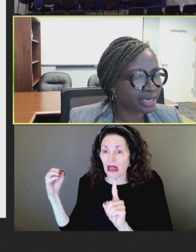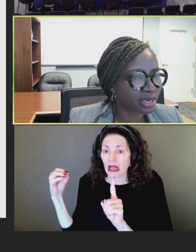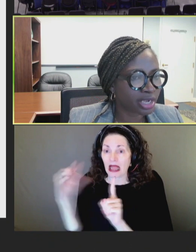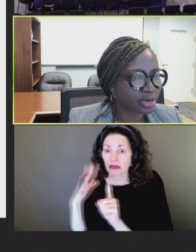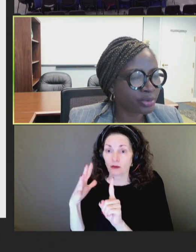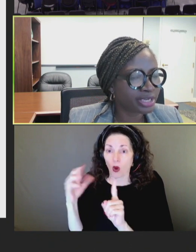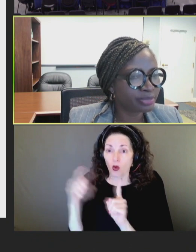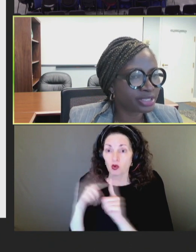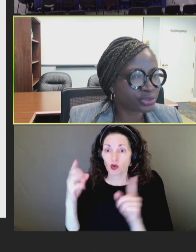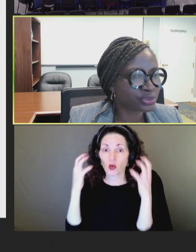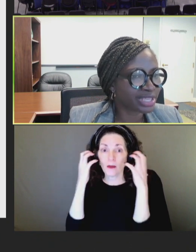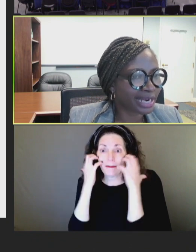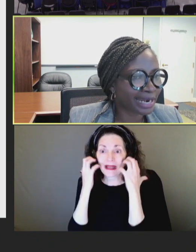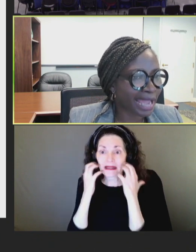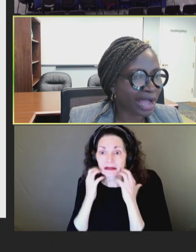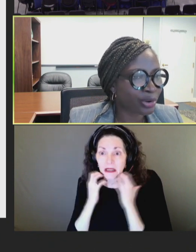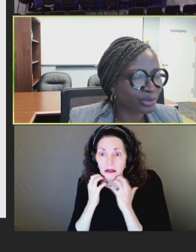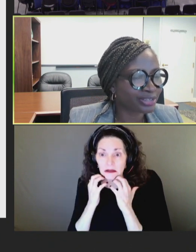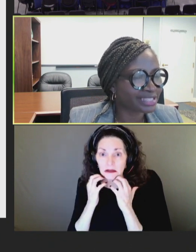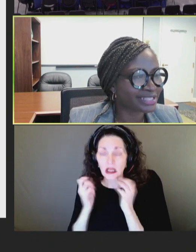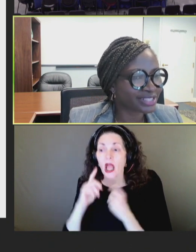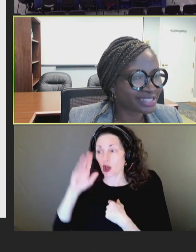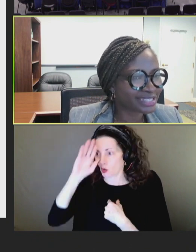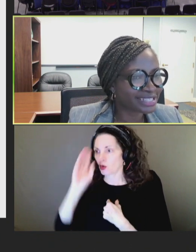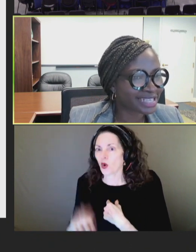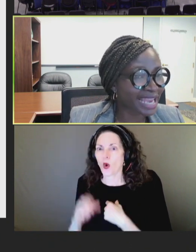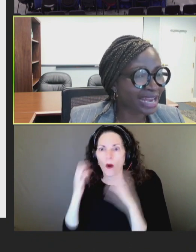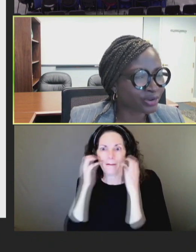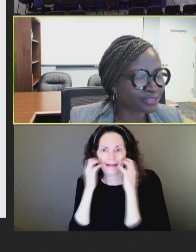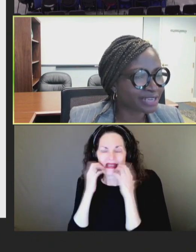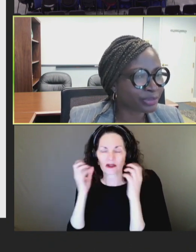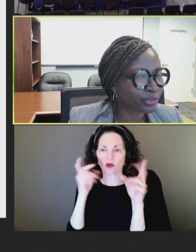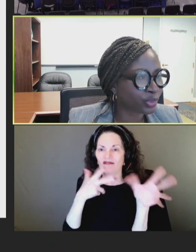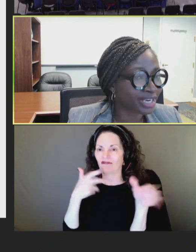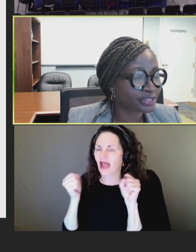And knowing measles and how contagious this is, nine out of 10 people who are